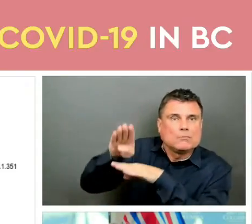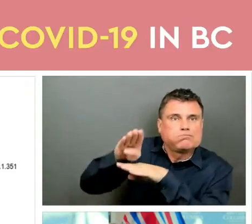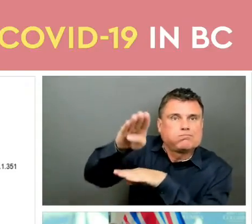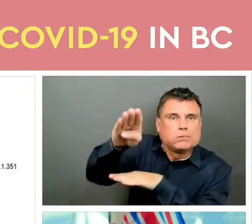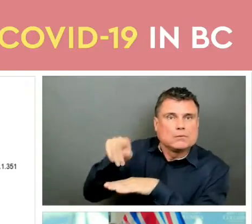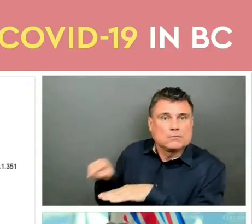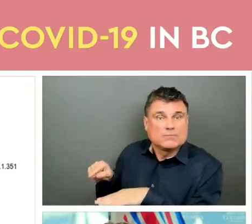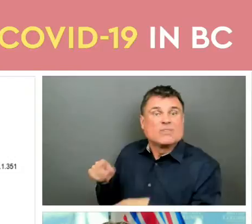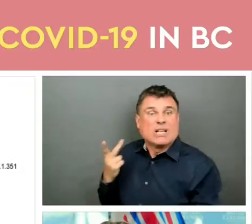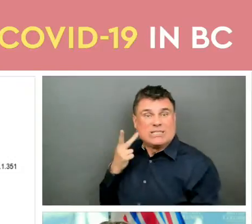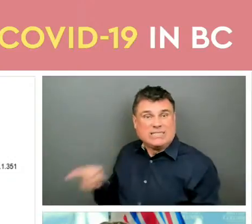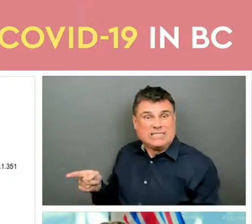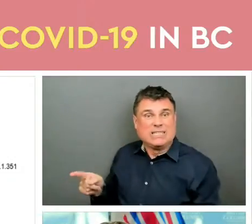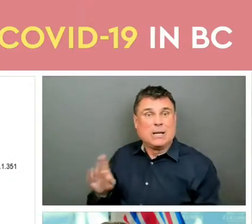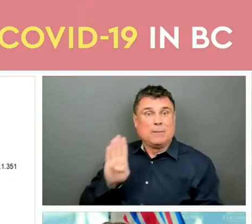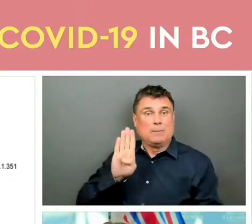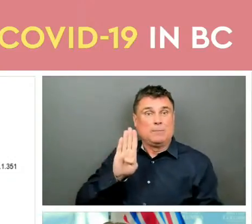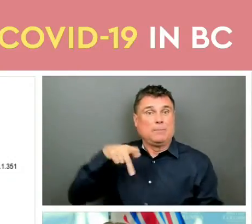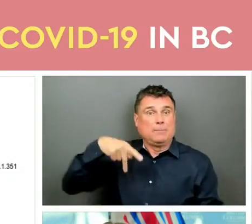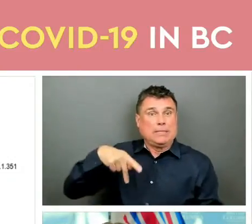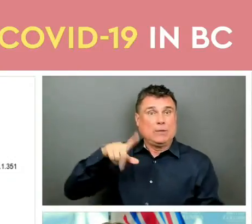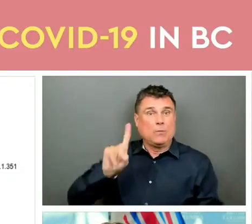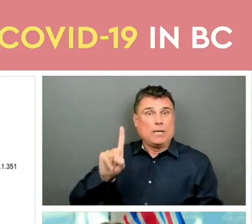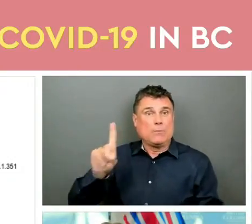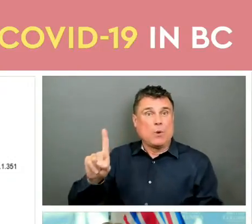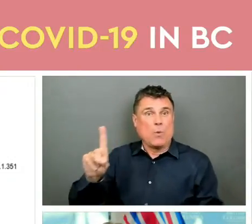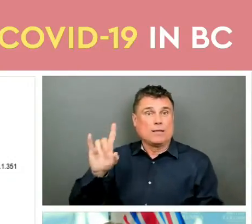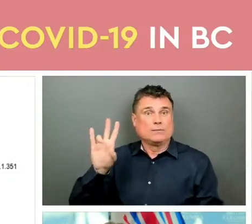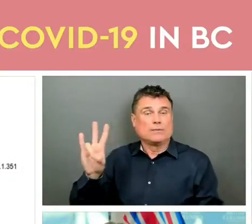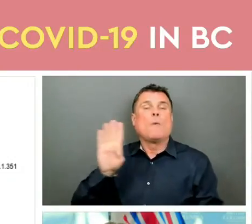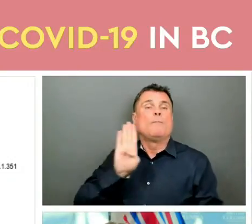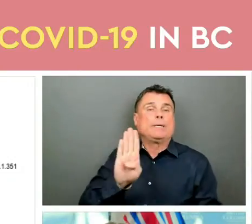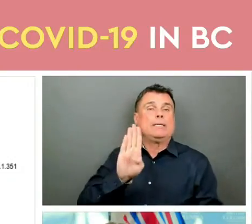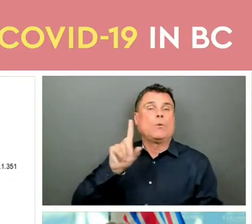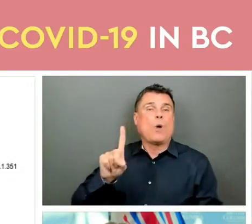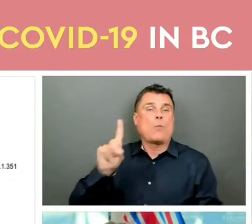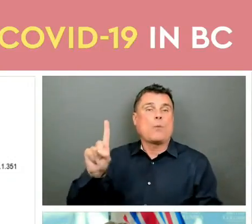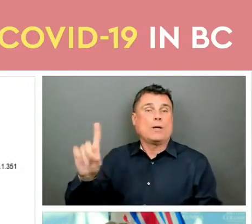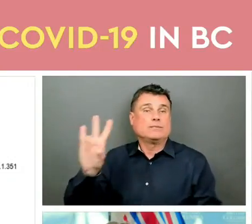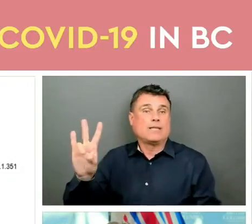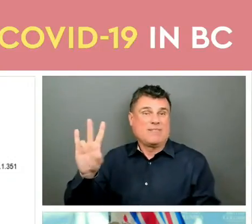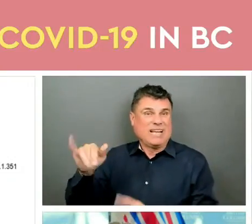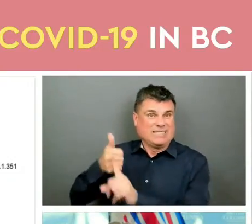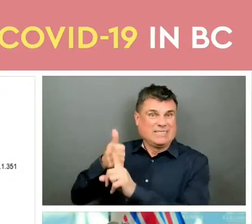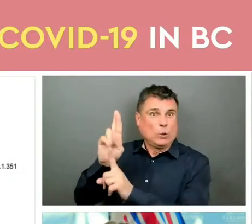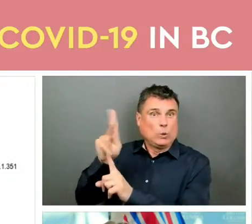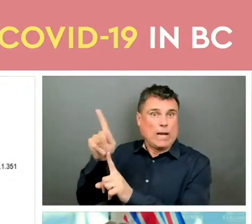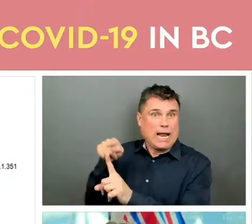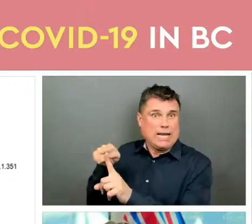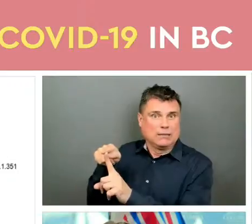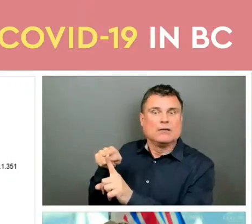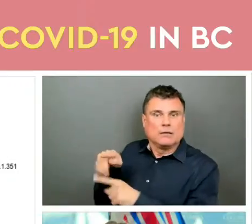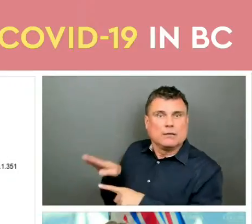the B 117 strain, and that is not unexpected. By the time we recognize that this was a strain